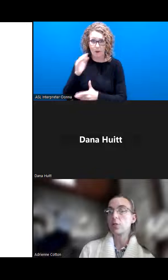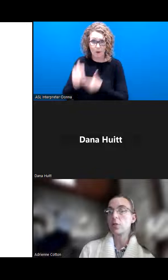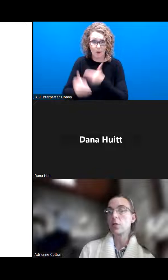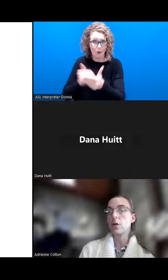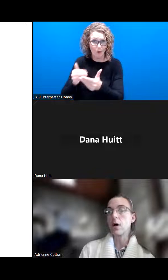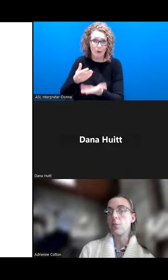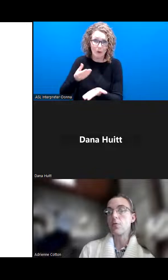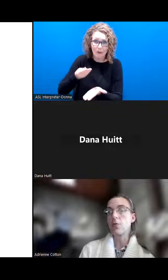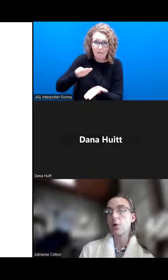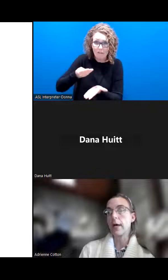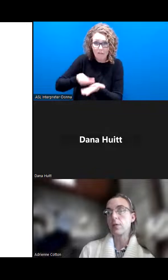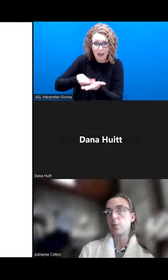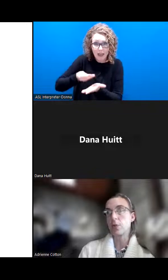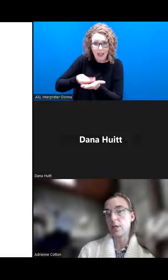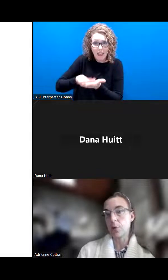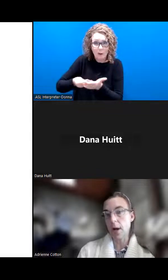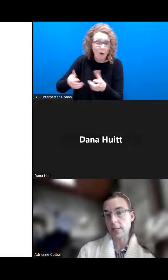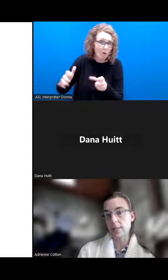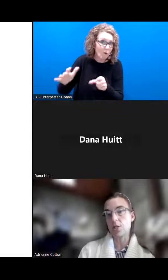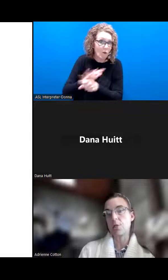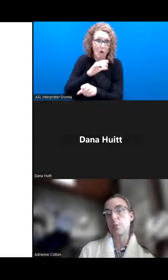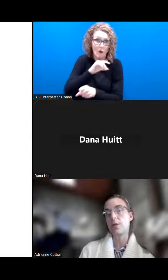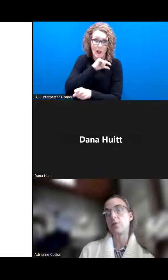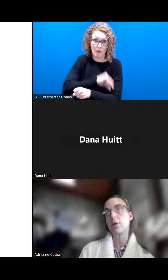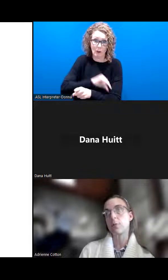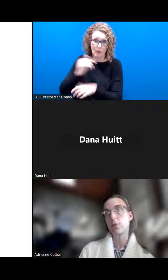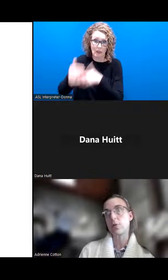support and as well as life coaching app. And it's